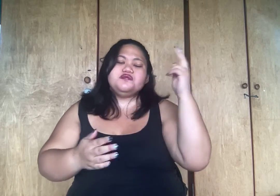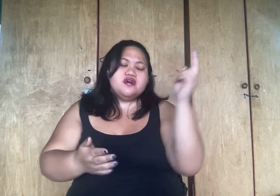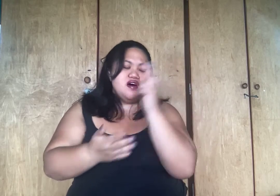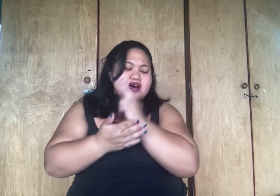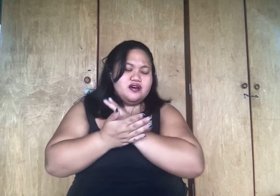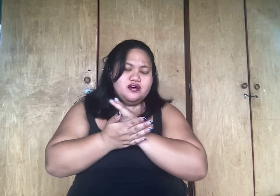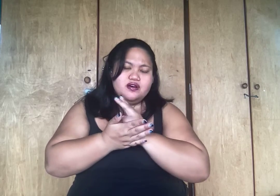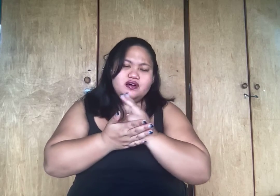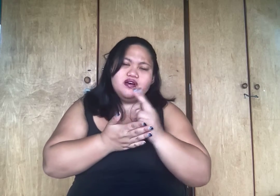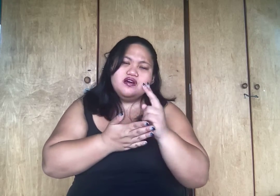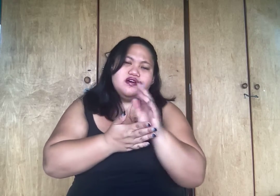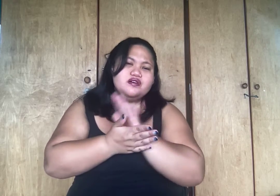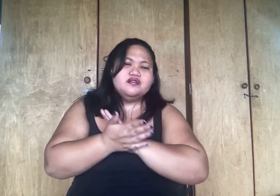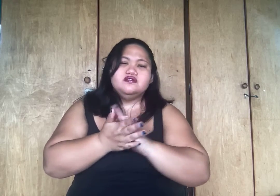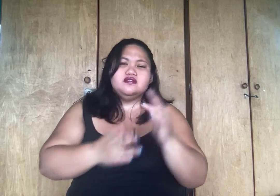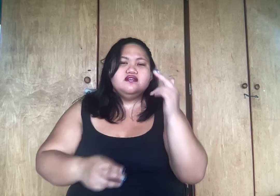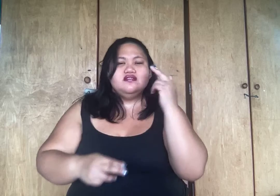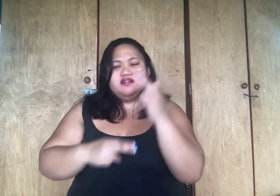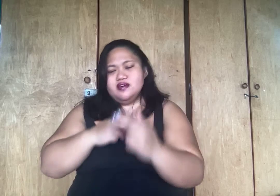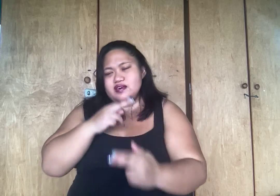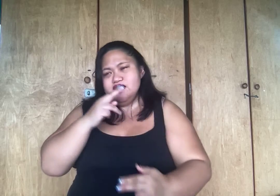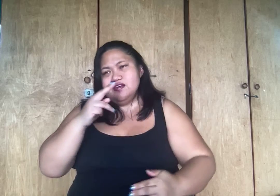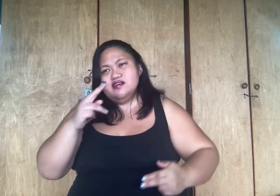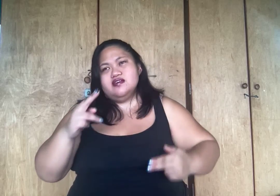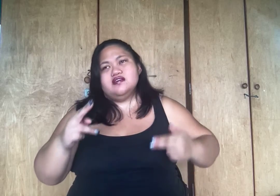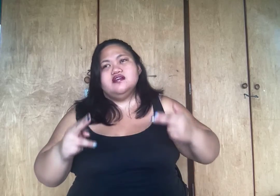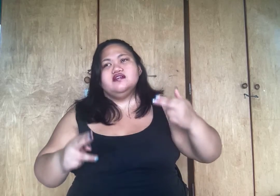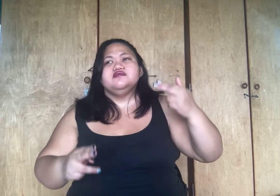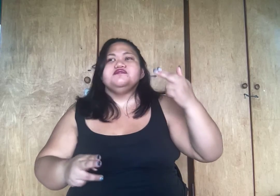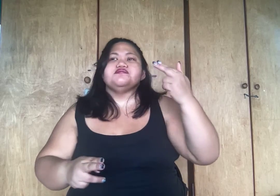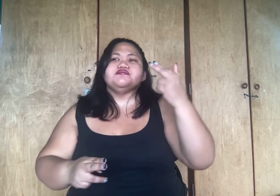... ill worship his holy ... ... name ...